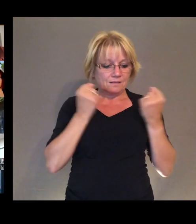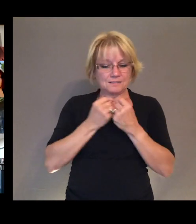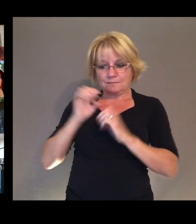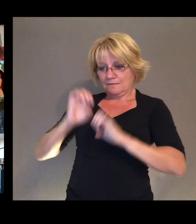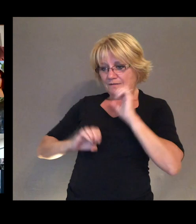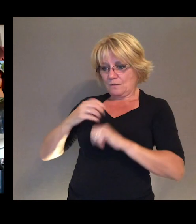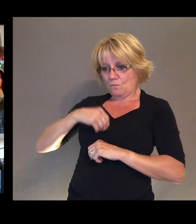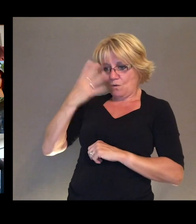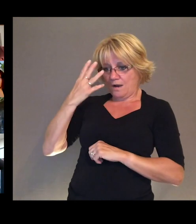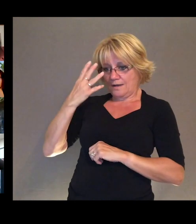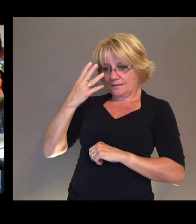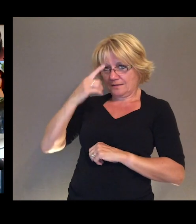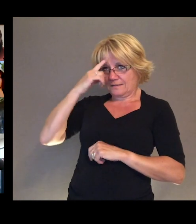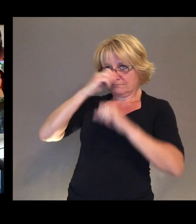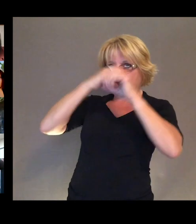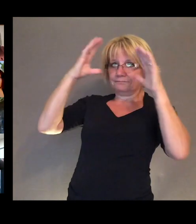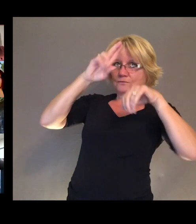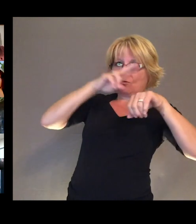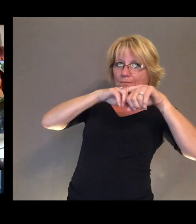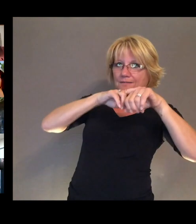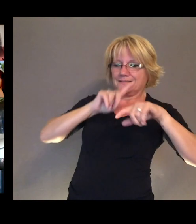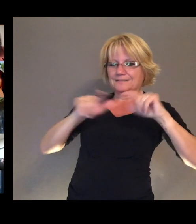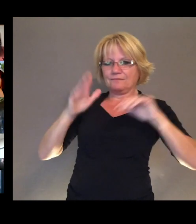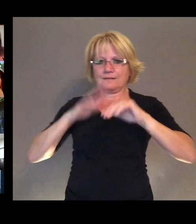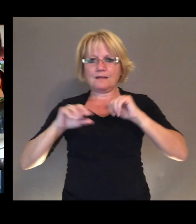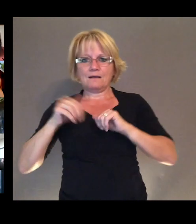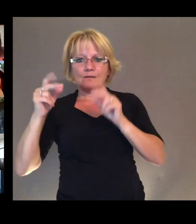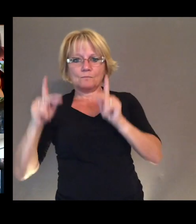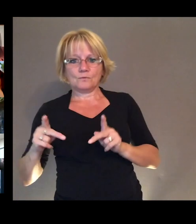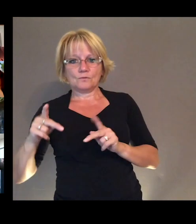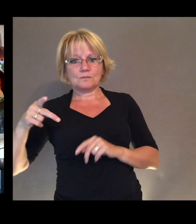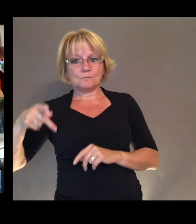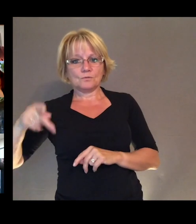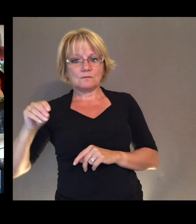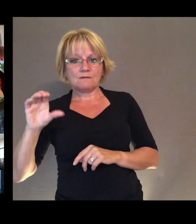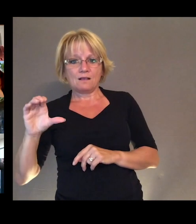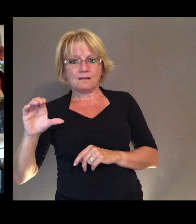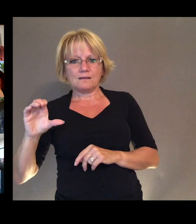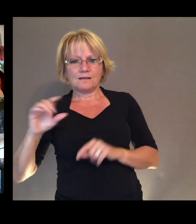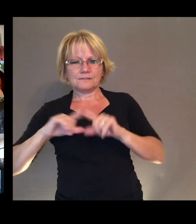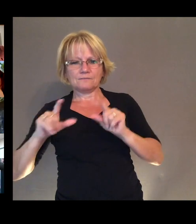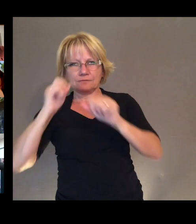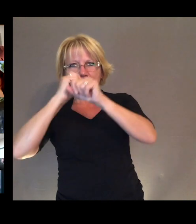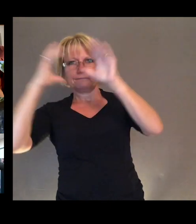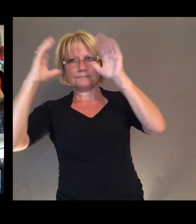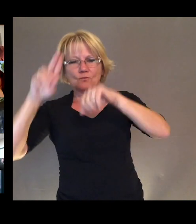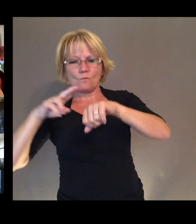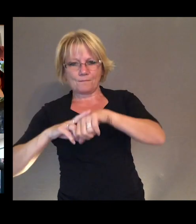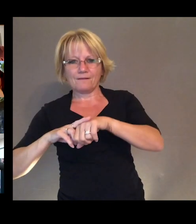is rooted in white culture, right? And I know that sometimes it's hard to hear, 'cause you know, people get defensive. If I talk about this,